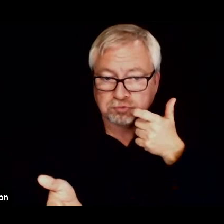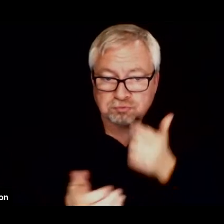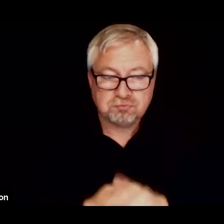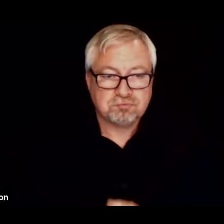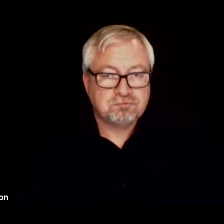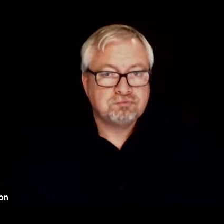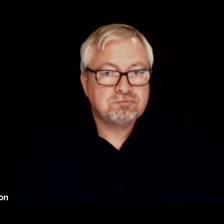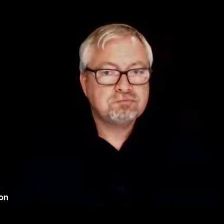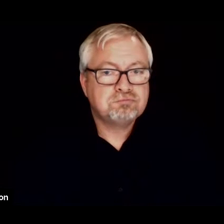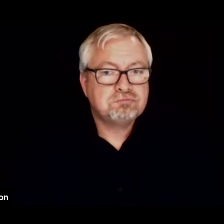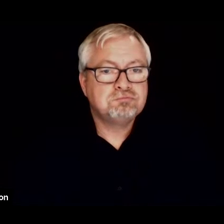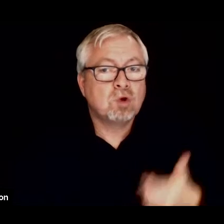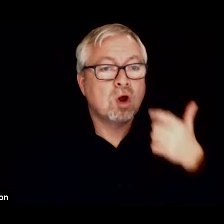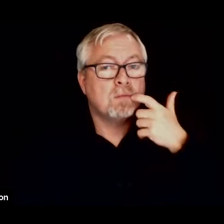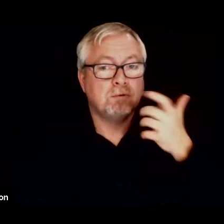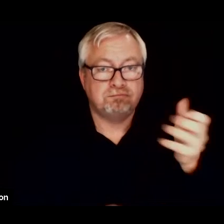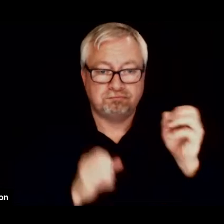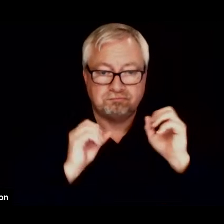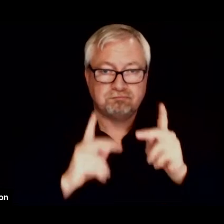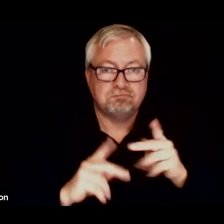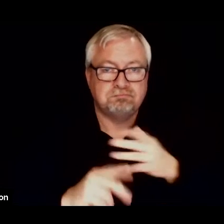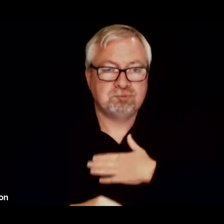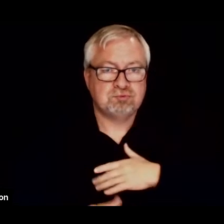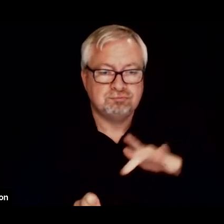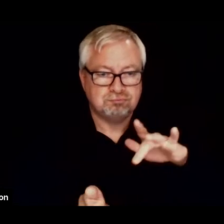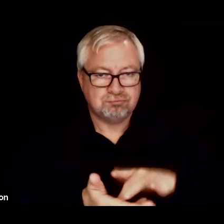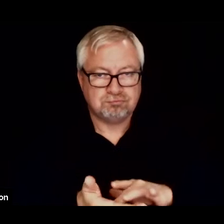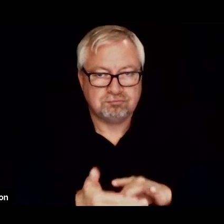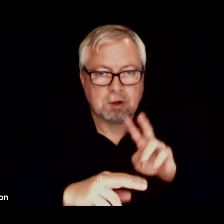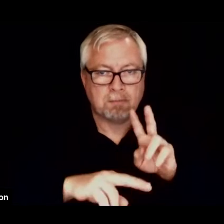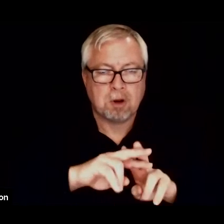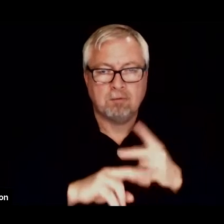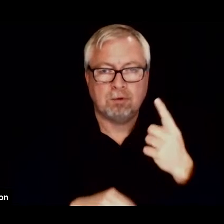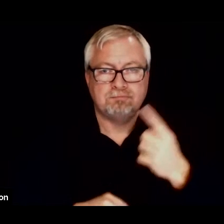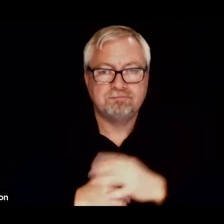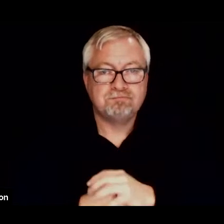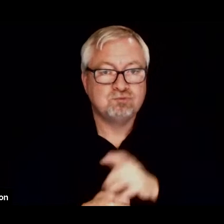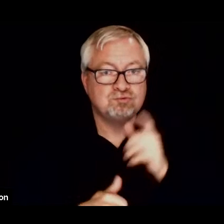first question comes from the line of studio keith off fox 9. your line is open